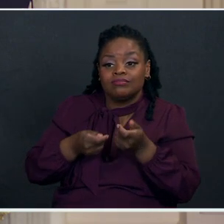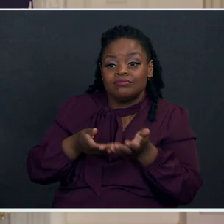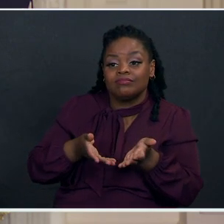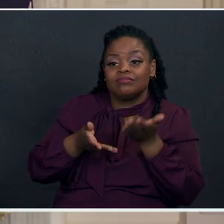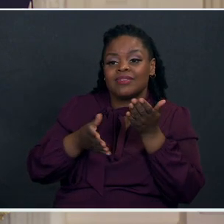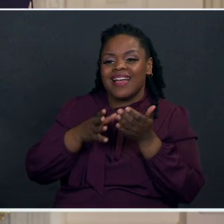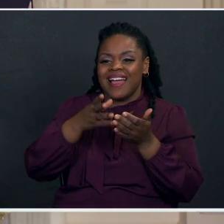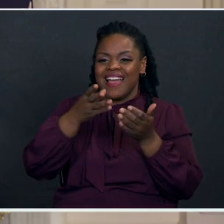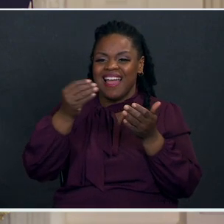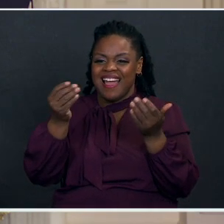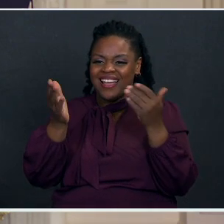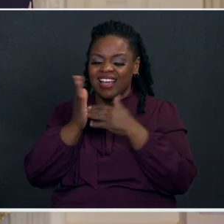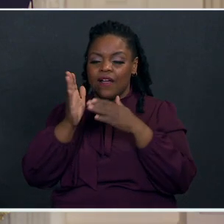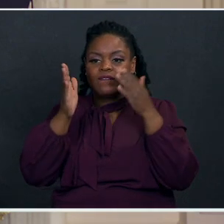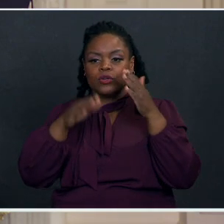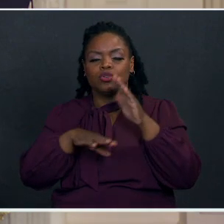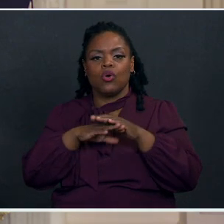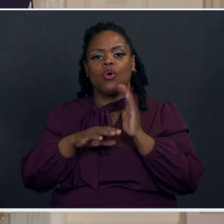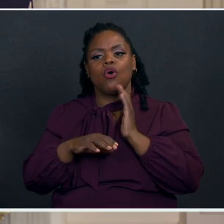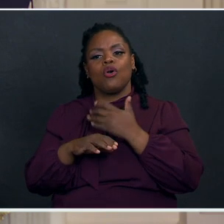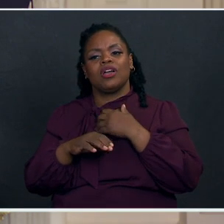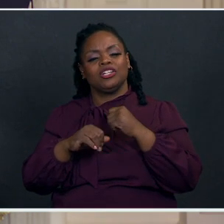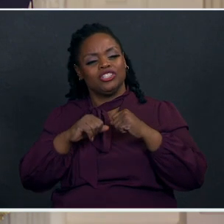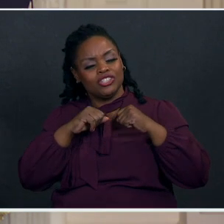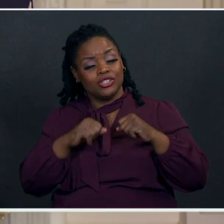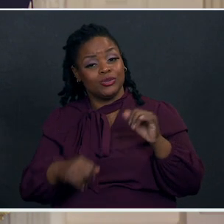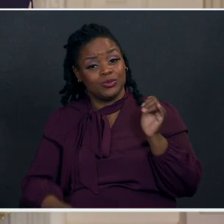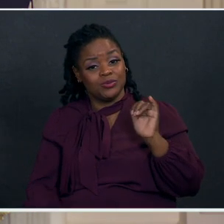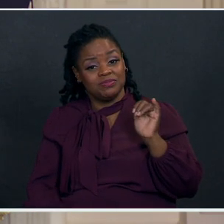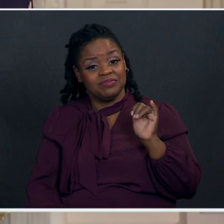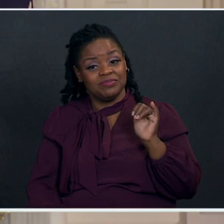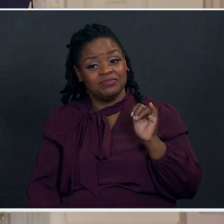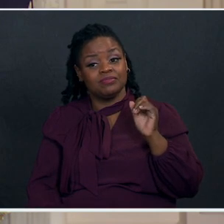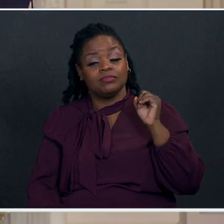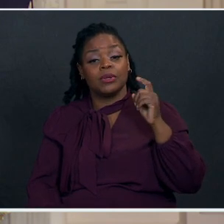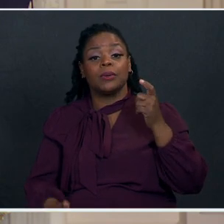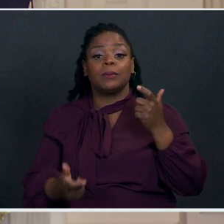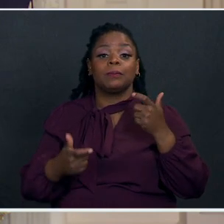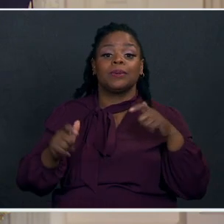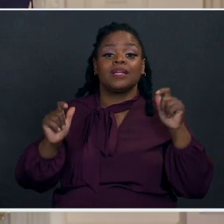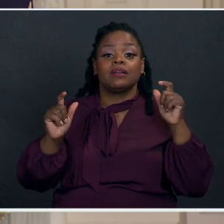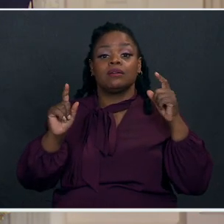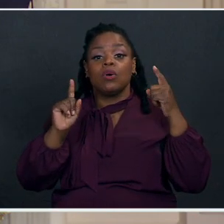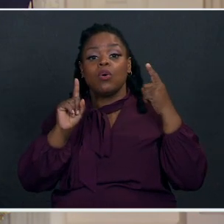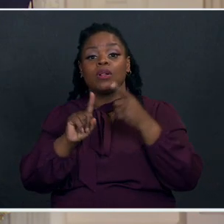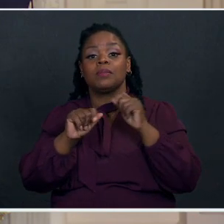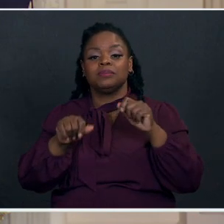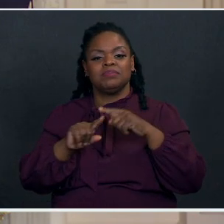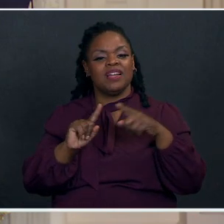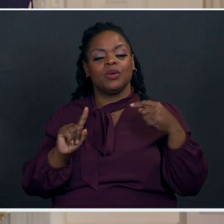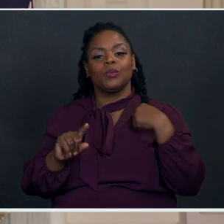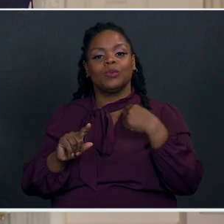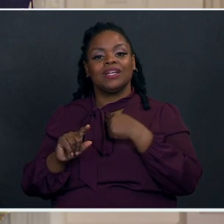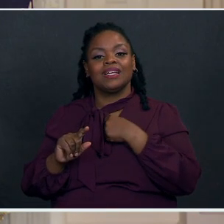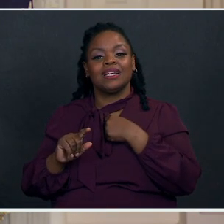Our plans are ambitious, but we are America. We're bold. We are unwavering in the pursuit of jobs